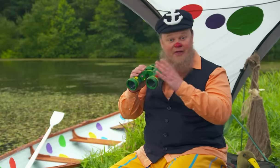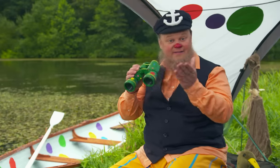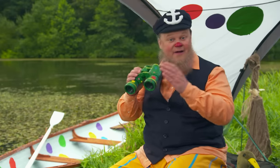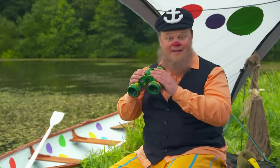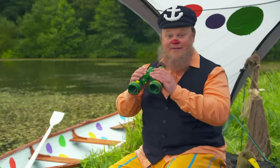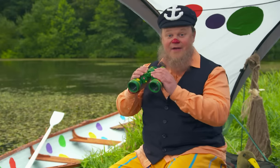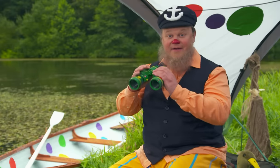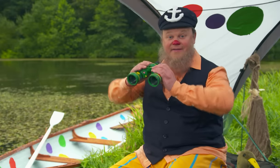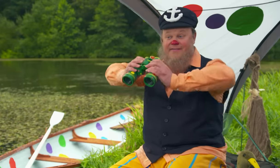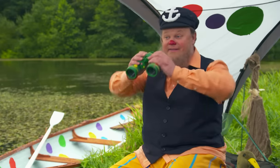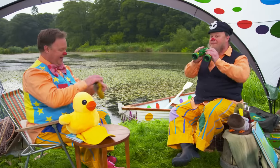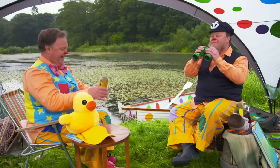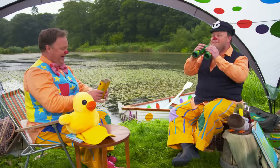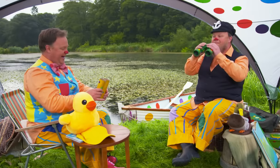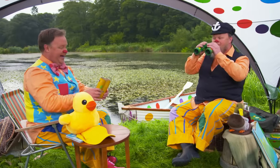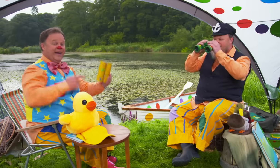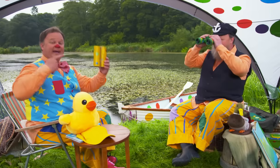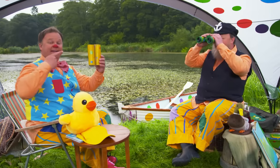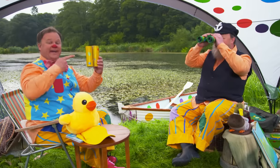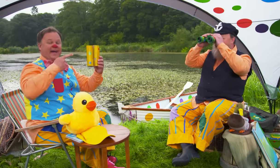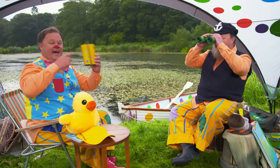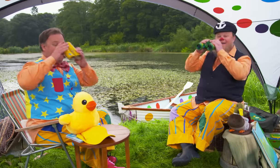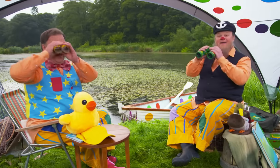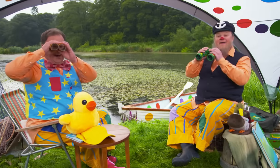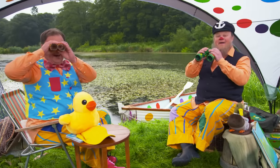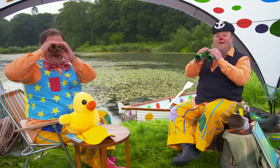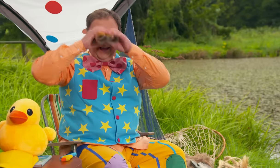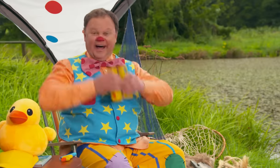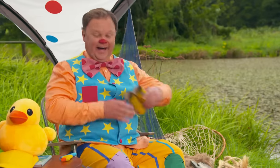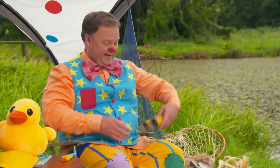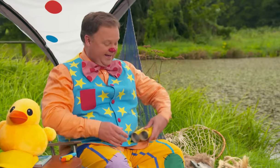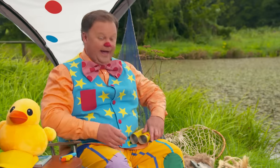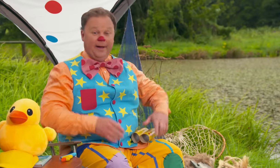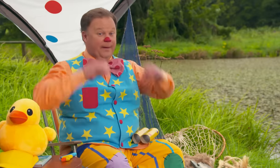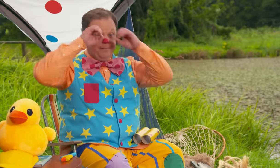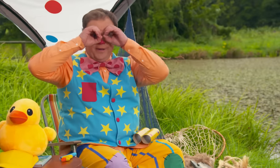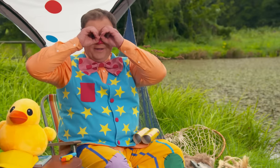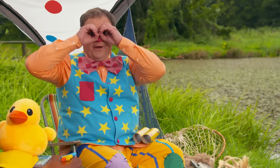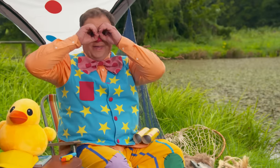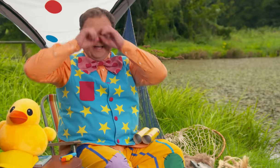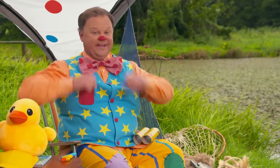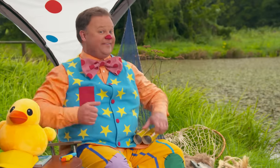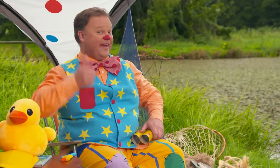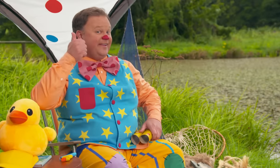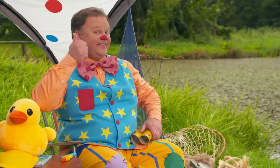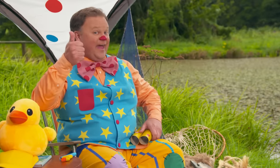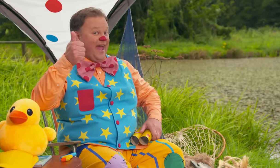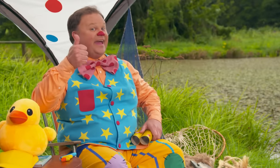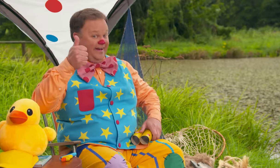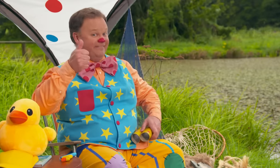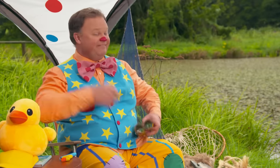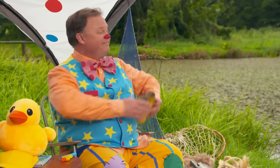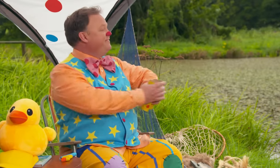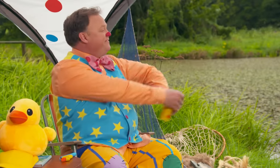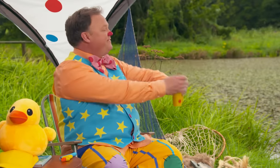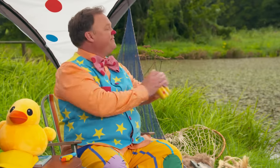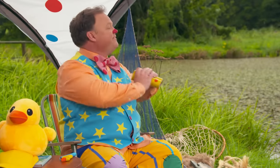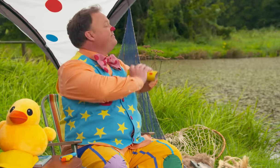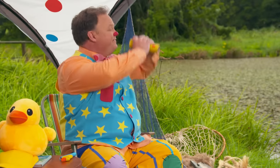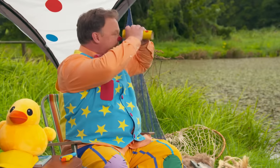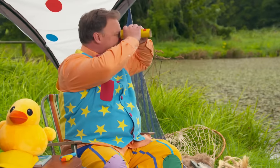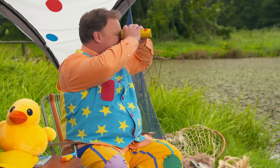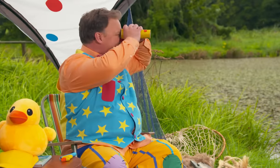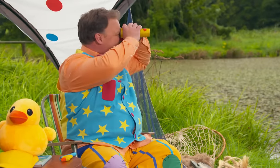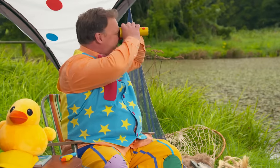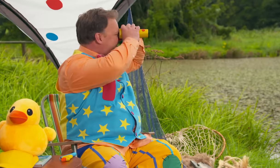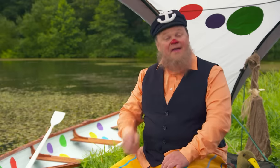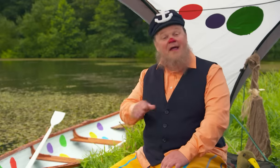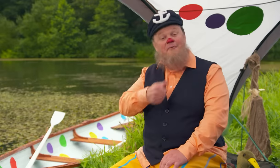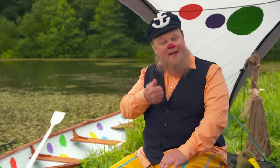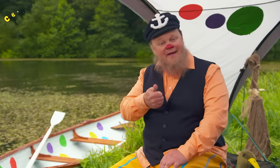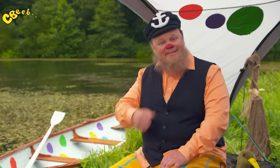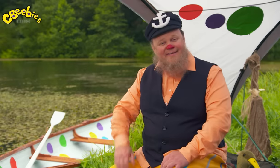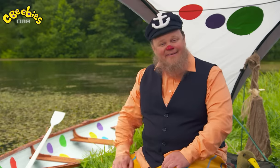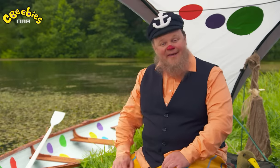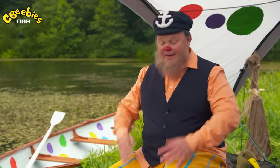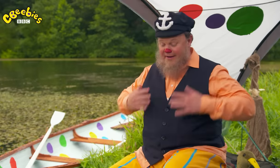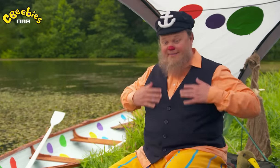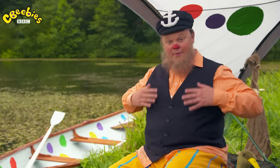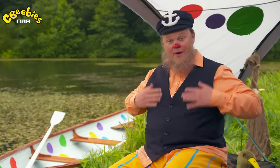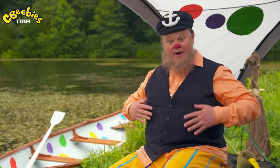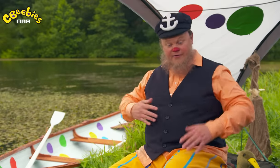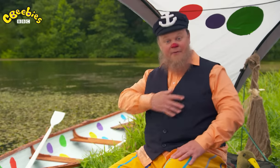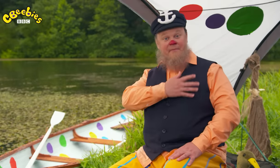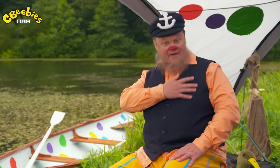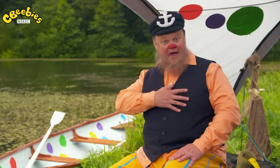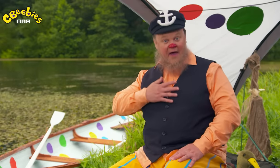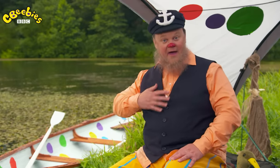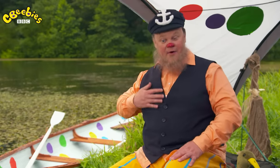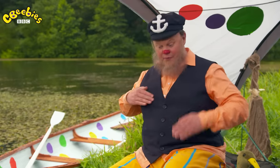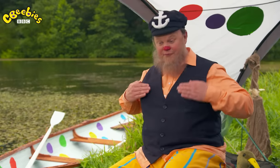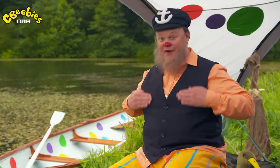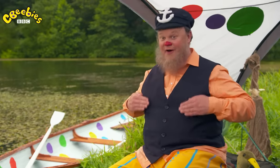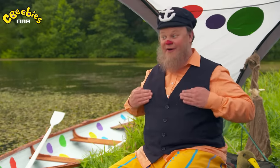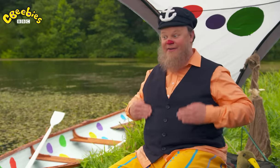things like ducks binoculars check well done mr tumble now next you need to wear some camouflage